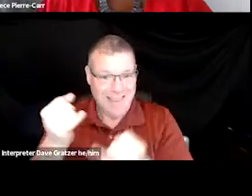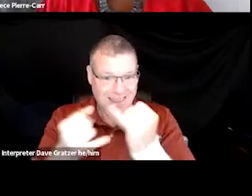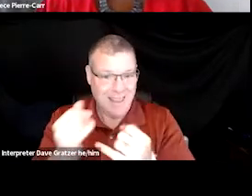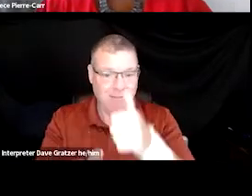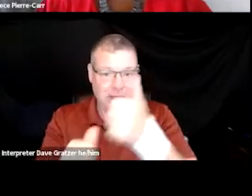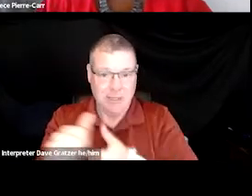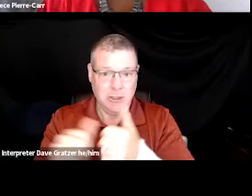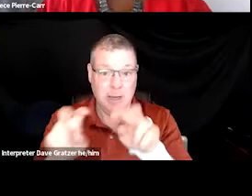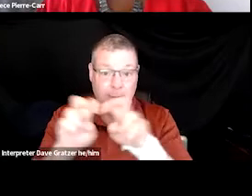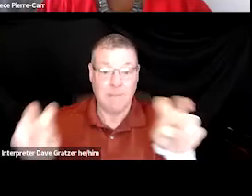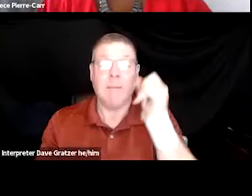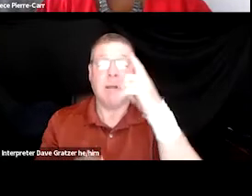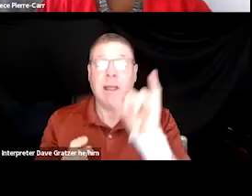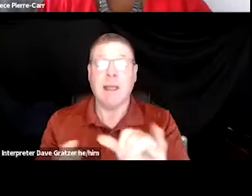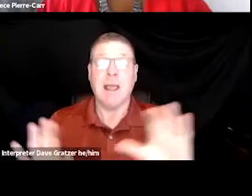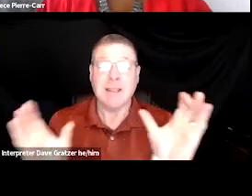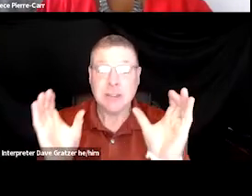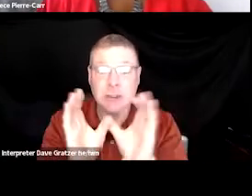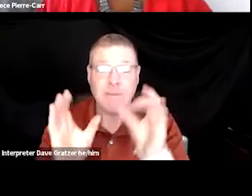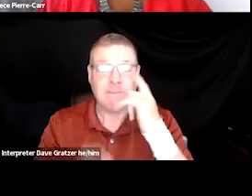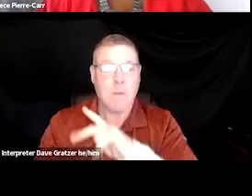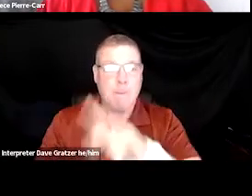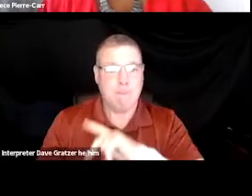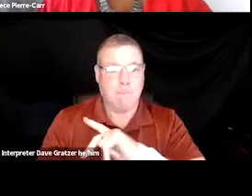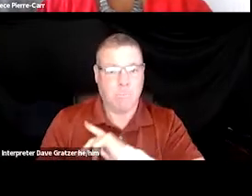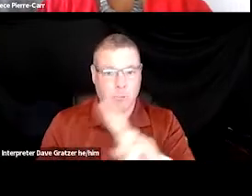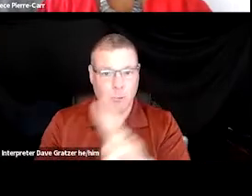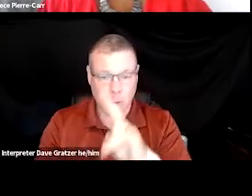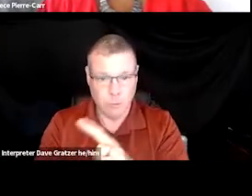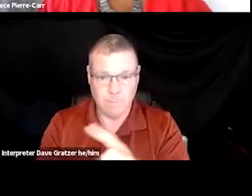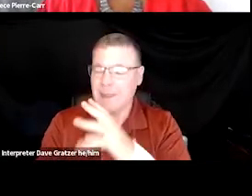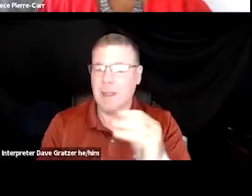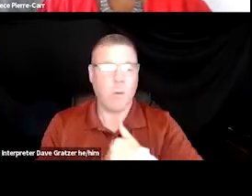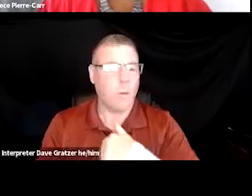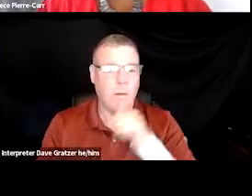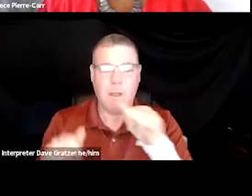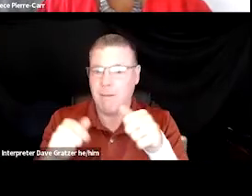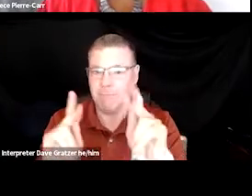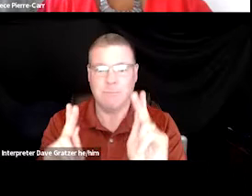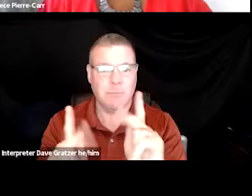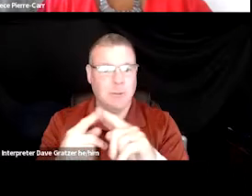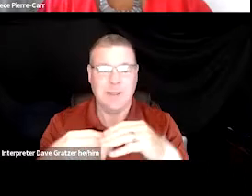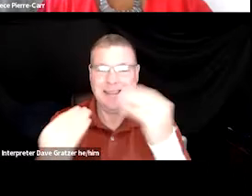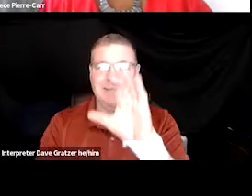Please note the certificate is for personal portfolio use, and we are not able to provide CEU credits.